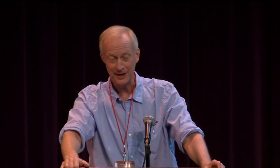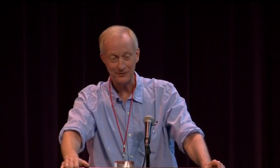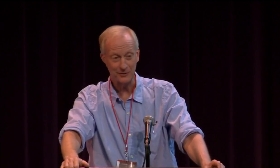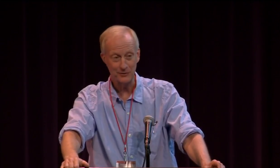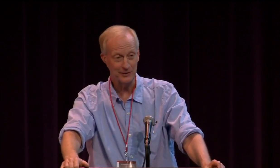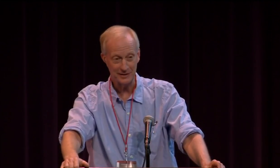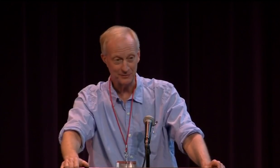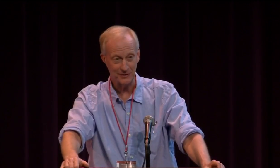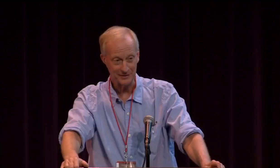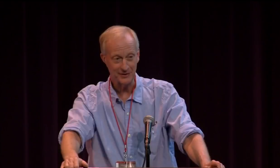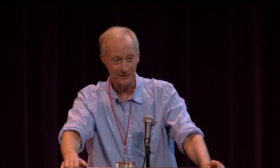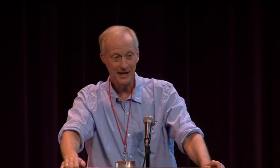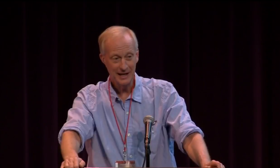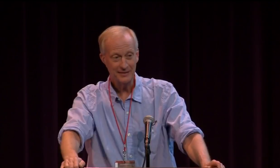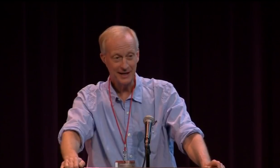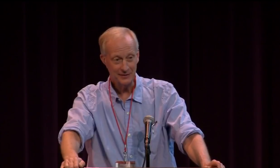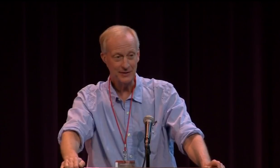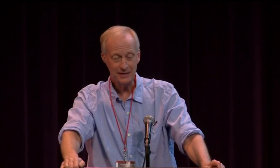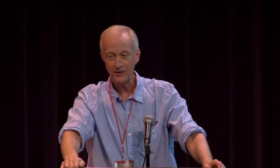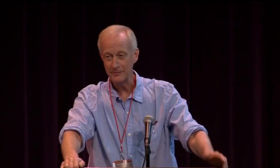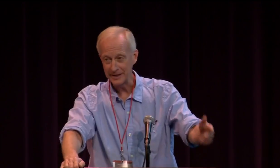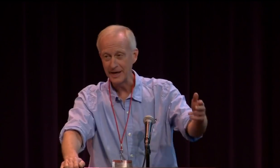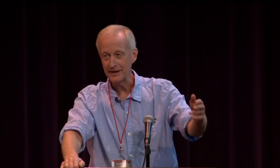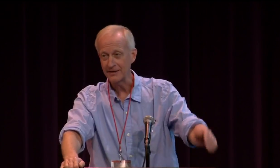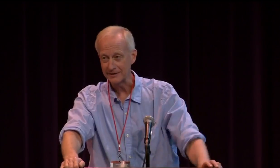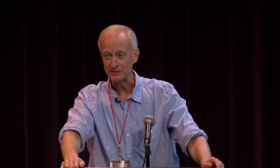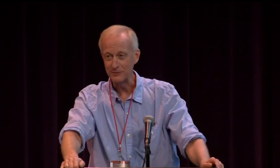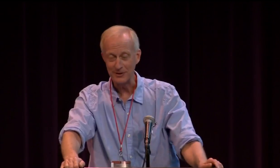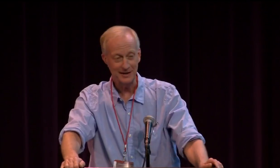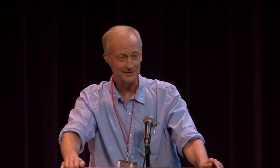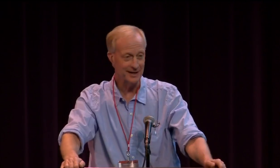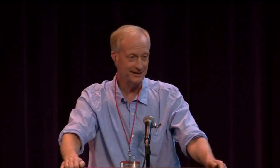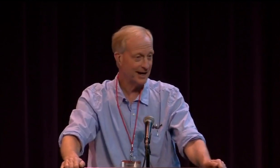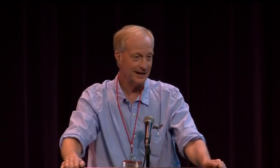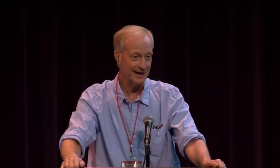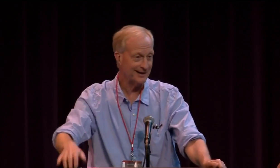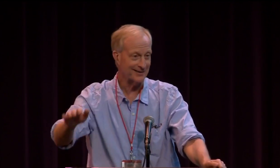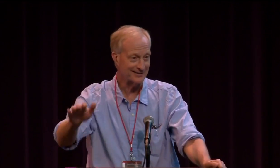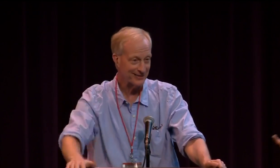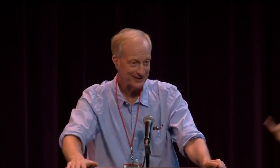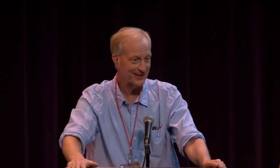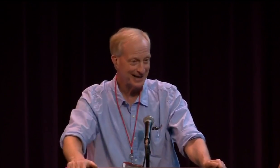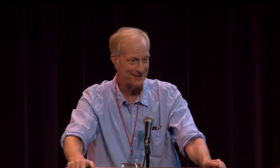ISSUE, I DON'T KNOW WHO IT IS, MARK. 00 THIS MORNING AND SAID YOU'VE GOT TO GET HERE, SO HERE I AM.